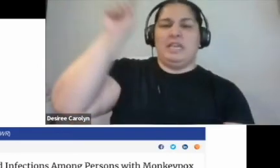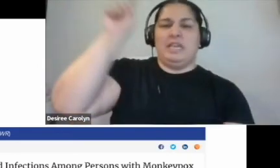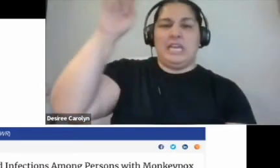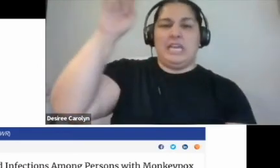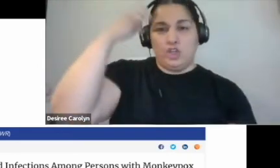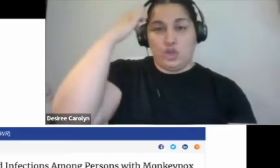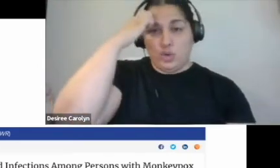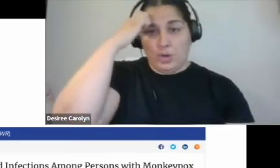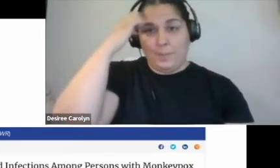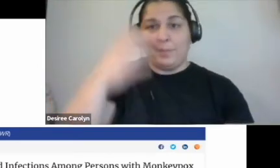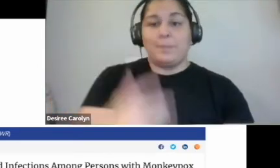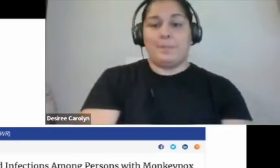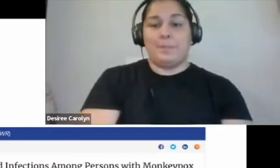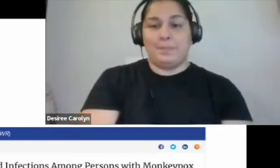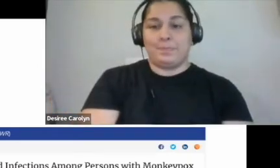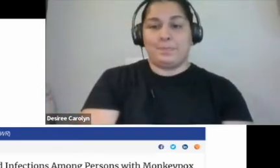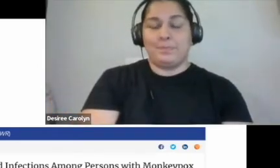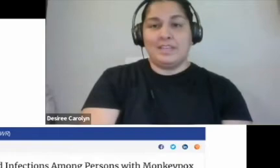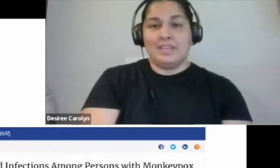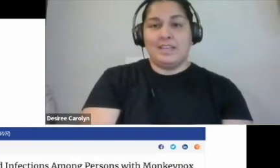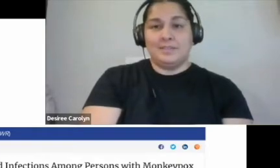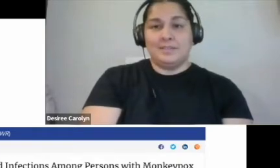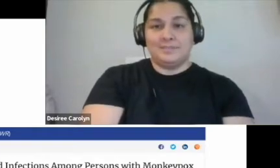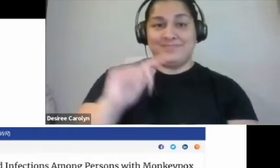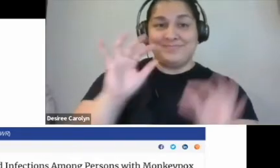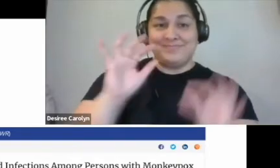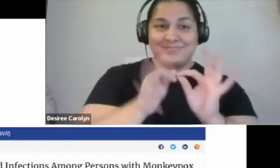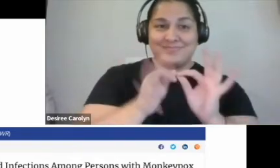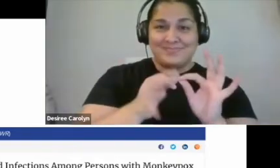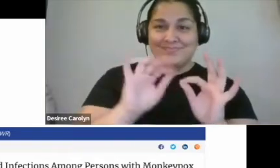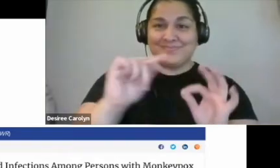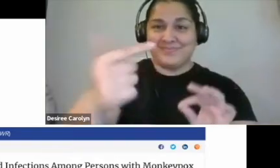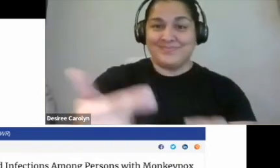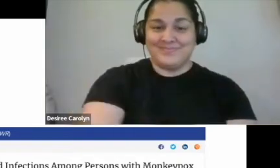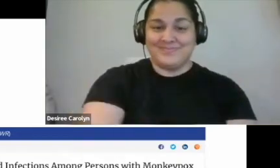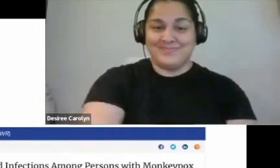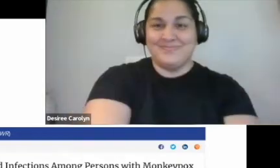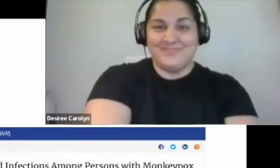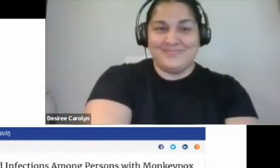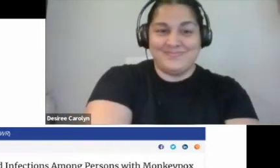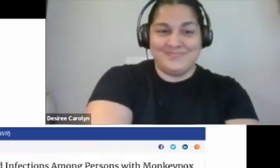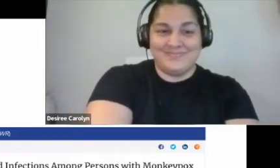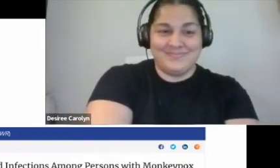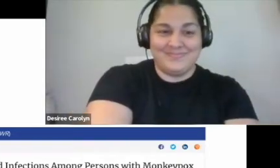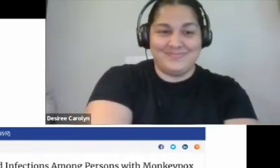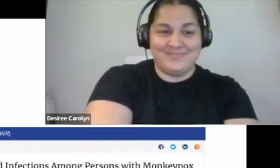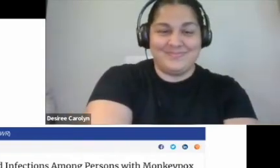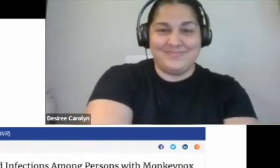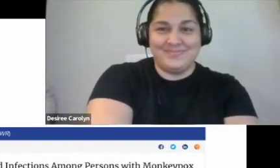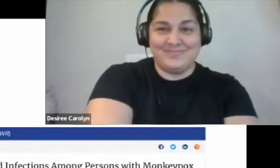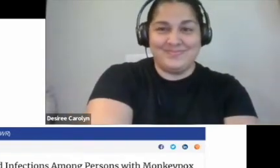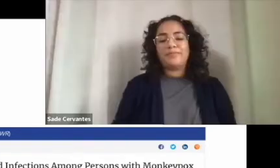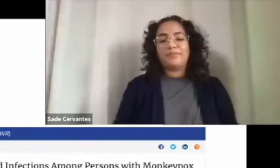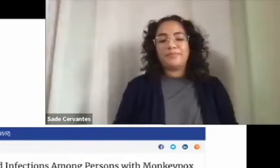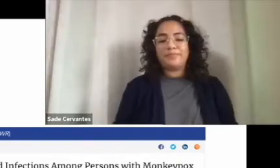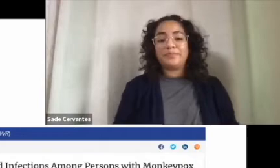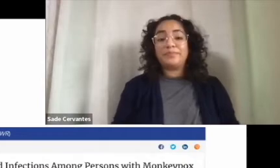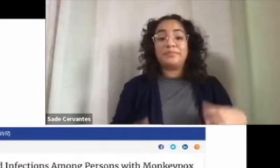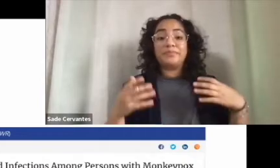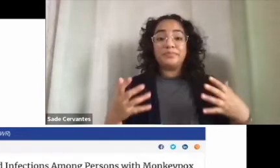it just was sort of happen to be related to who was studied here. And then Gabriel actually shared